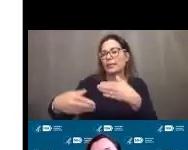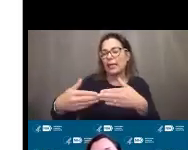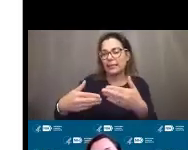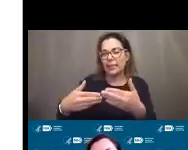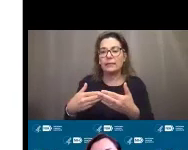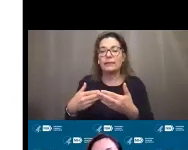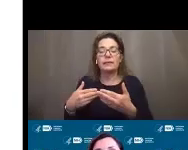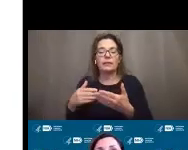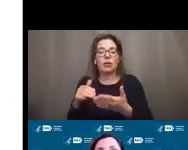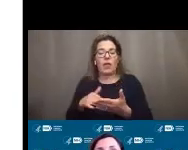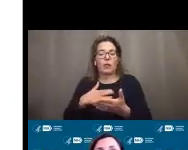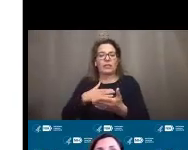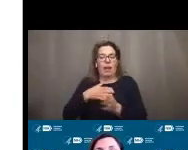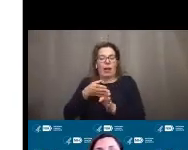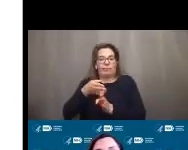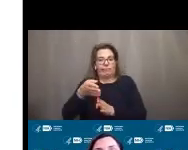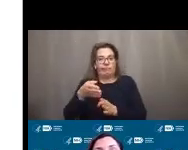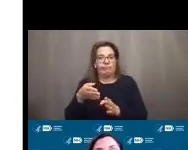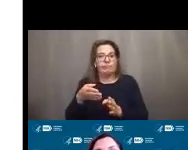I want to start out with a poll, actually.